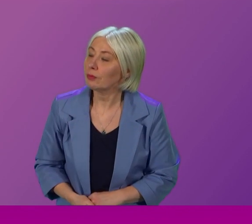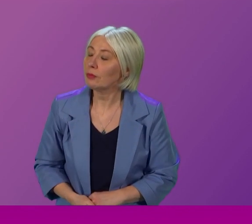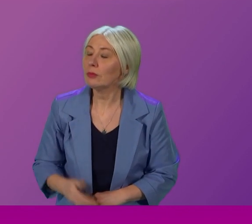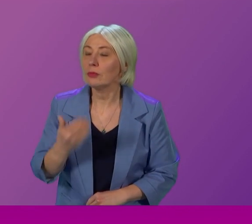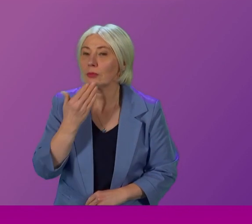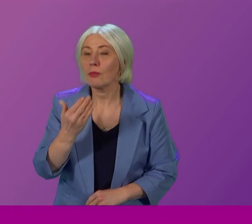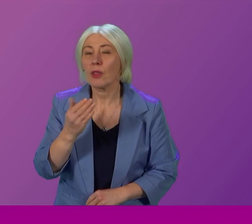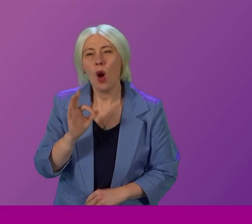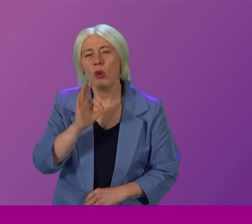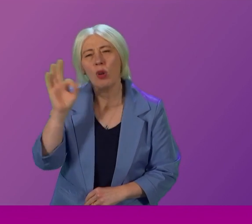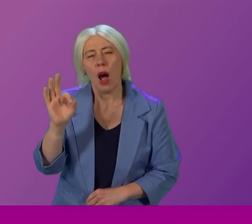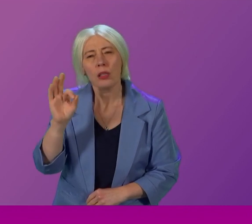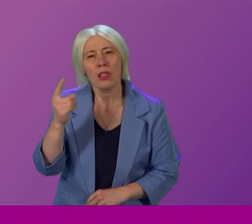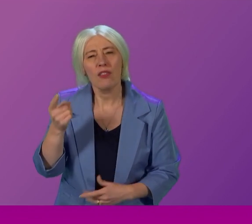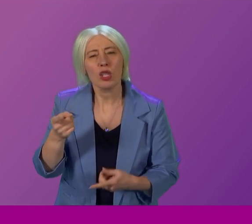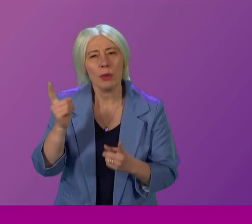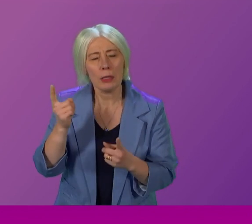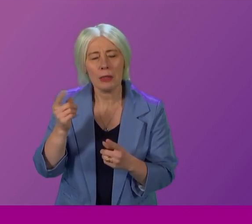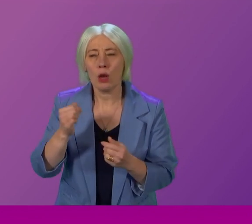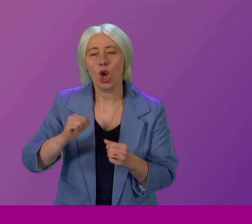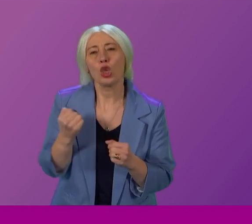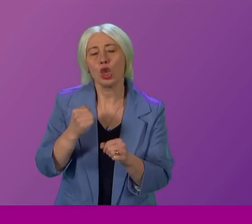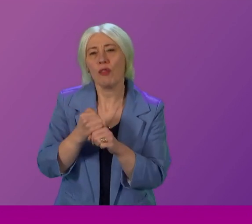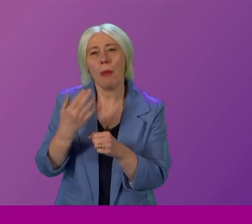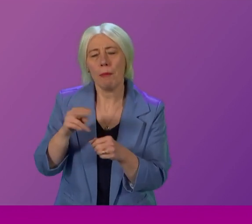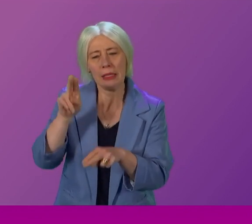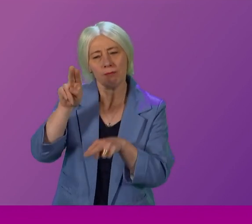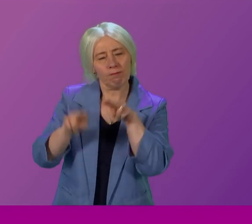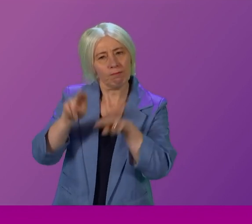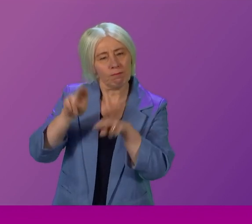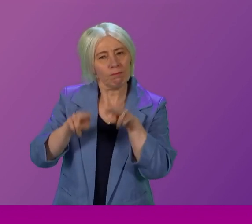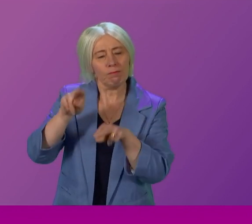To ask the First Minister what assessment the Scottish Government has made of the potential